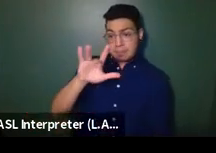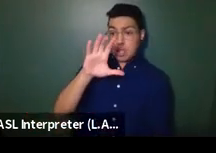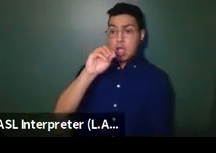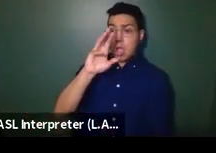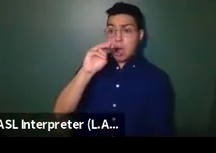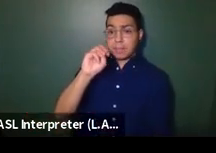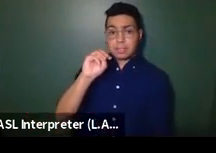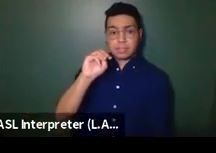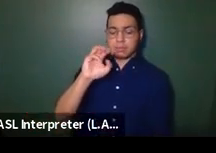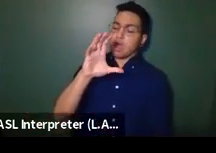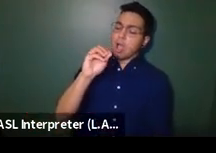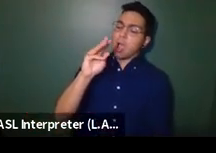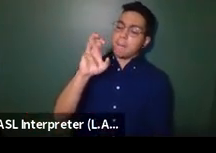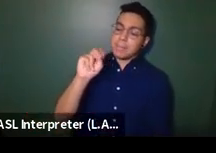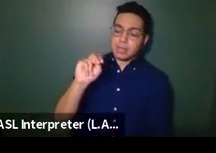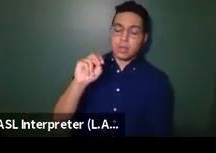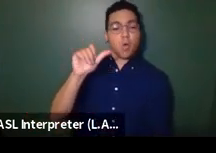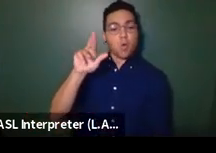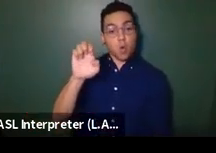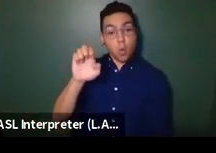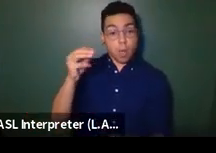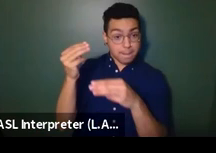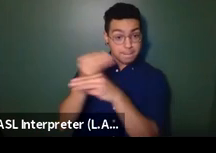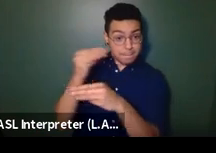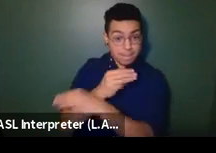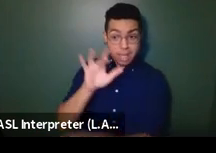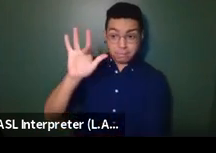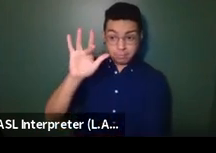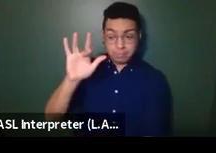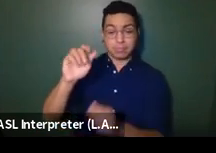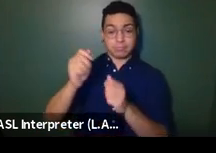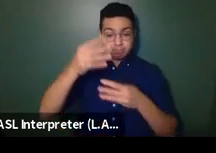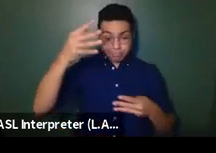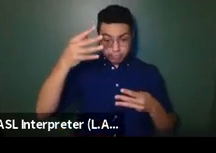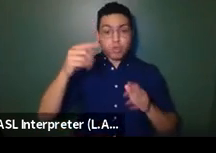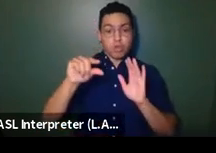ESD 189 - Amy Colburn: And I could search by grade level. ESD 189 - Amy Colburn: Or once you get into the